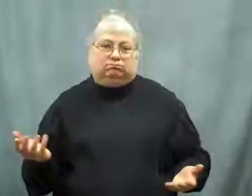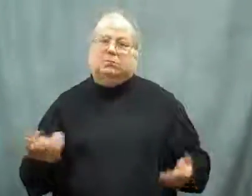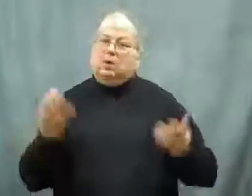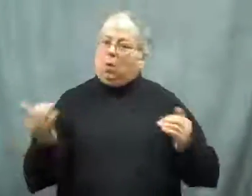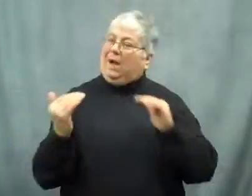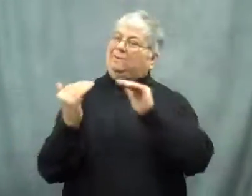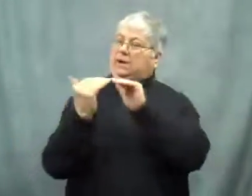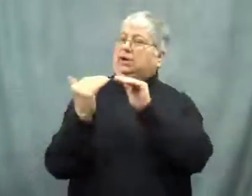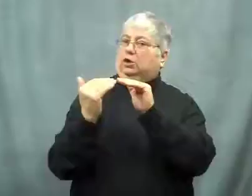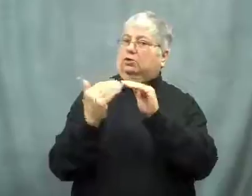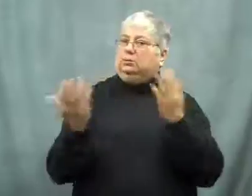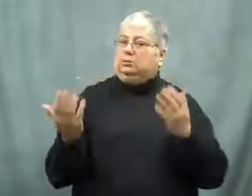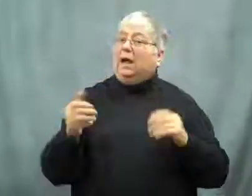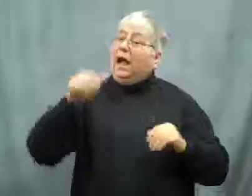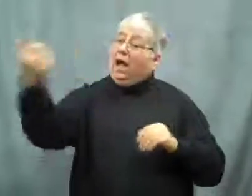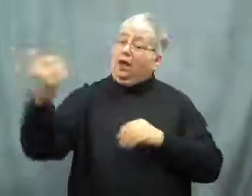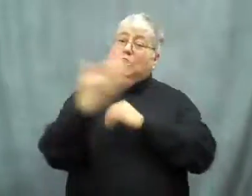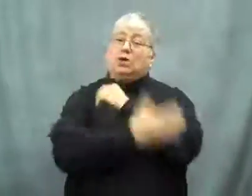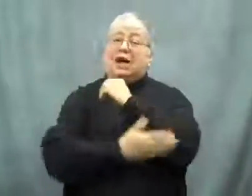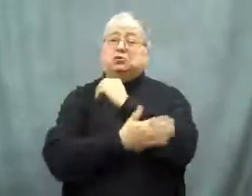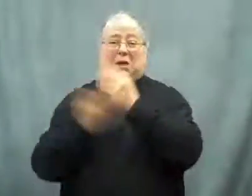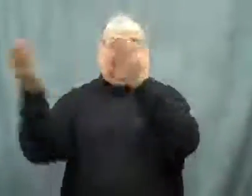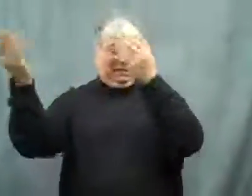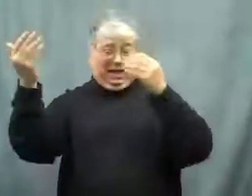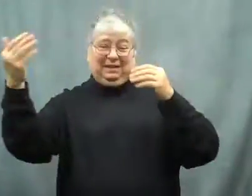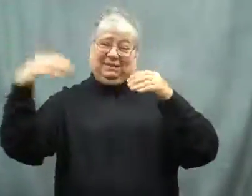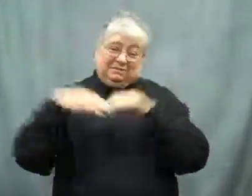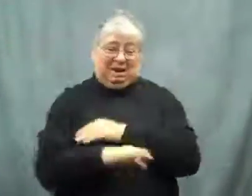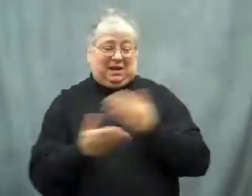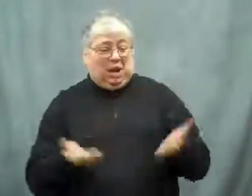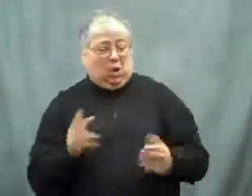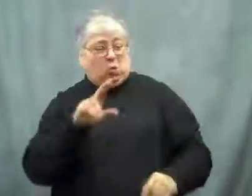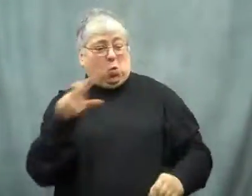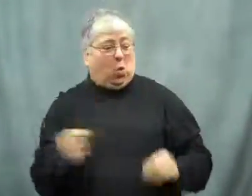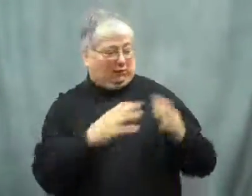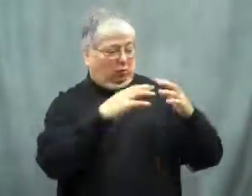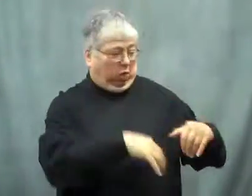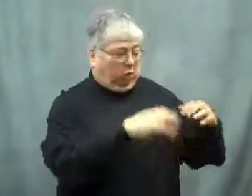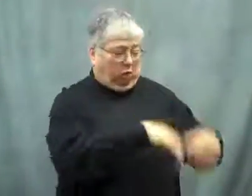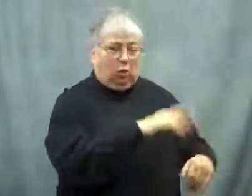He wants fairness, so that other countries